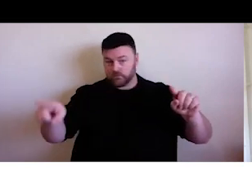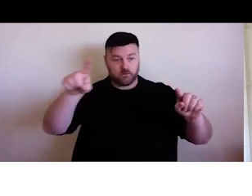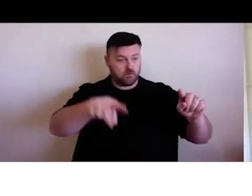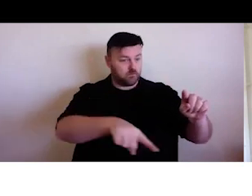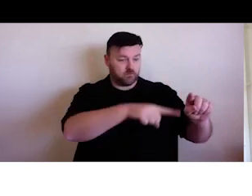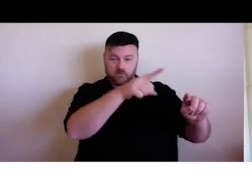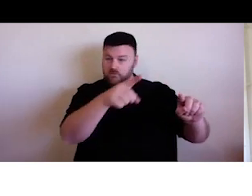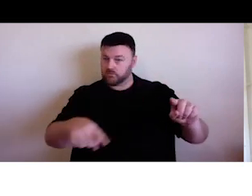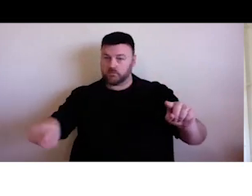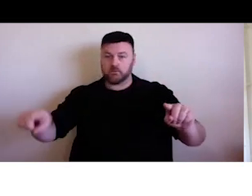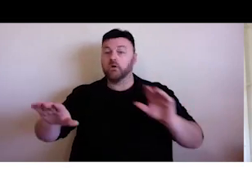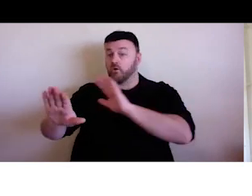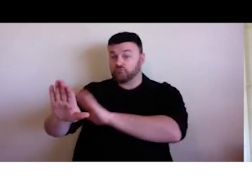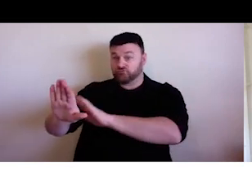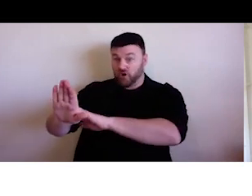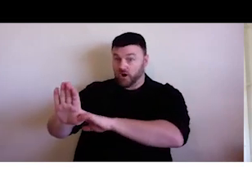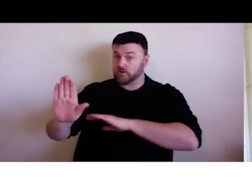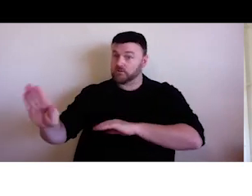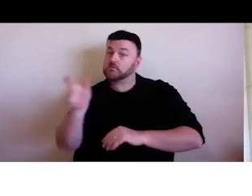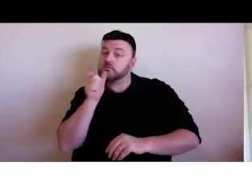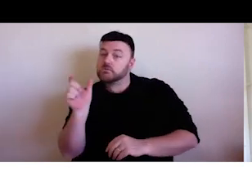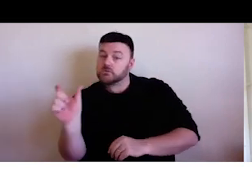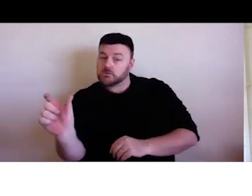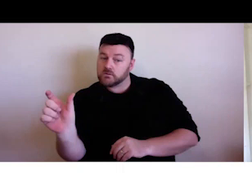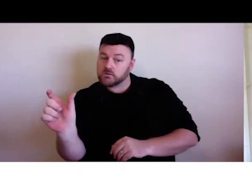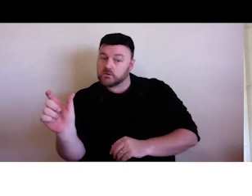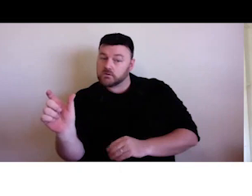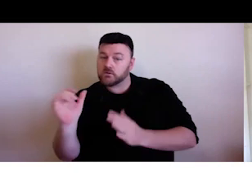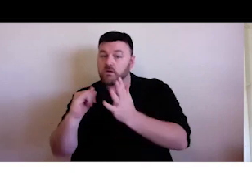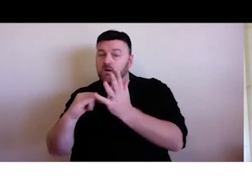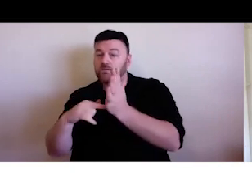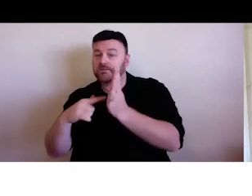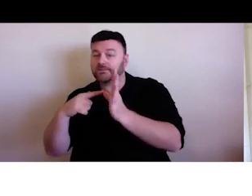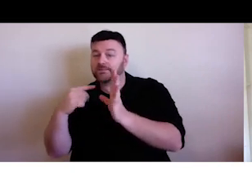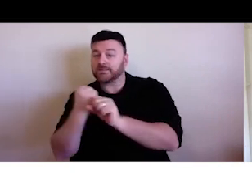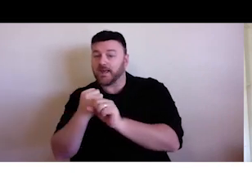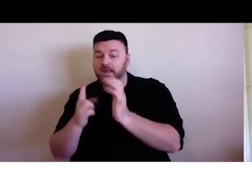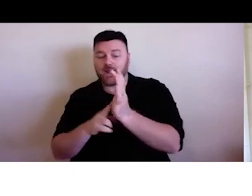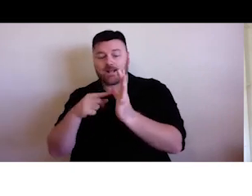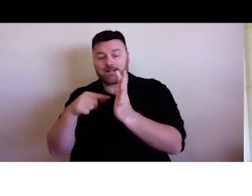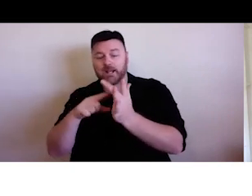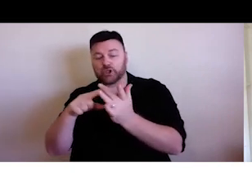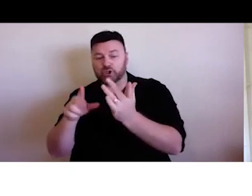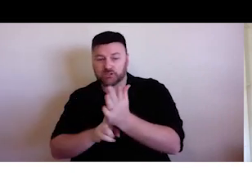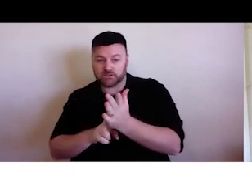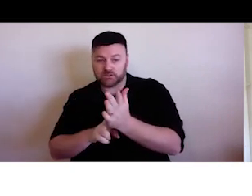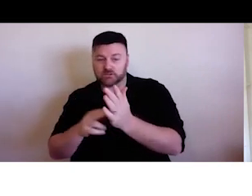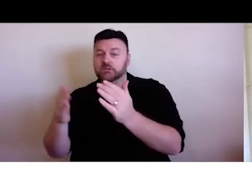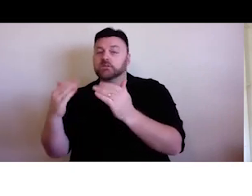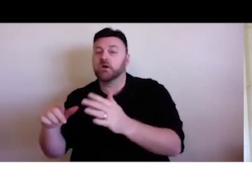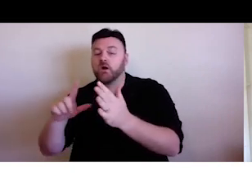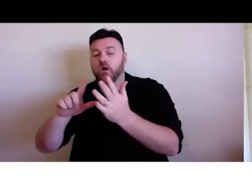diagram are the words "stagnation" and "oppression". Those two words